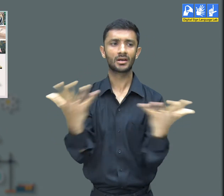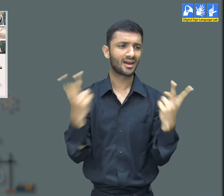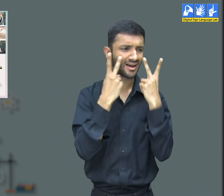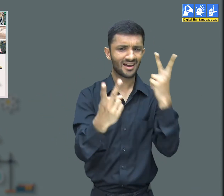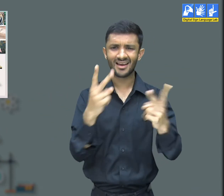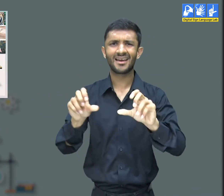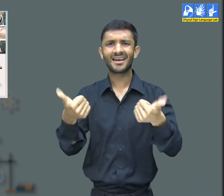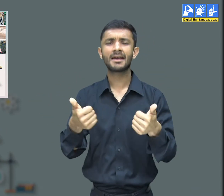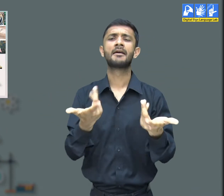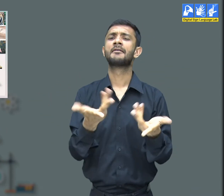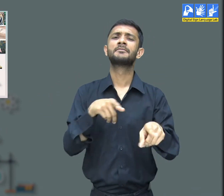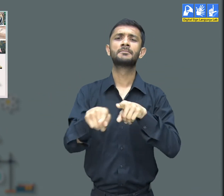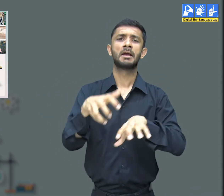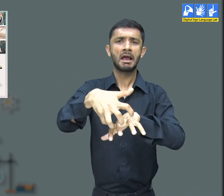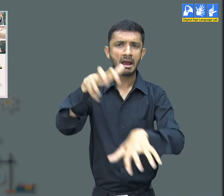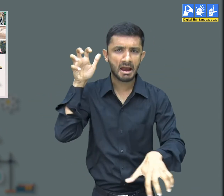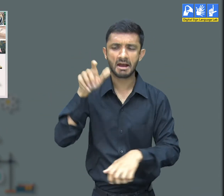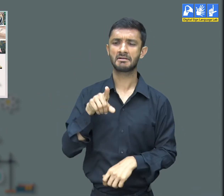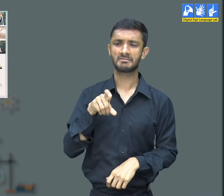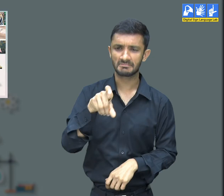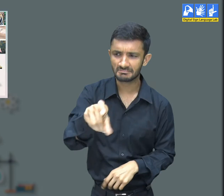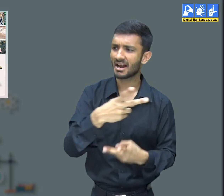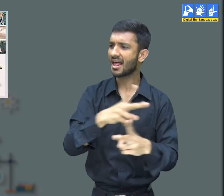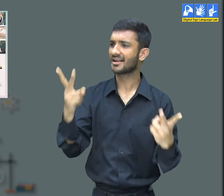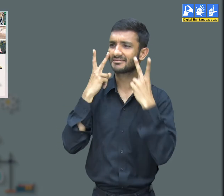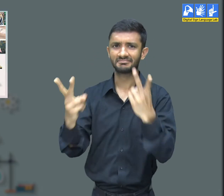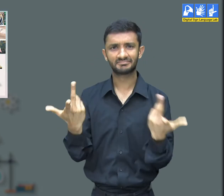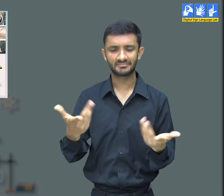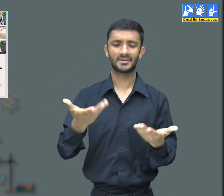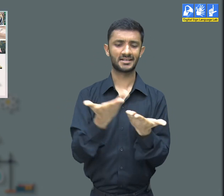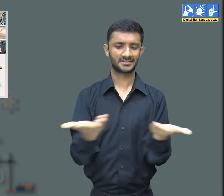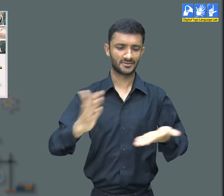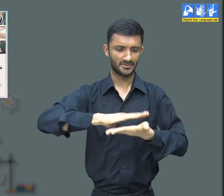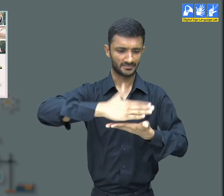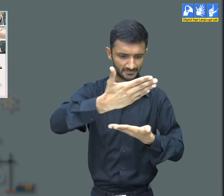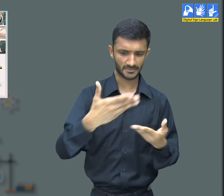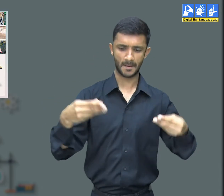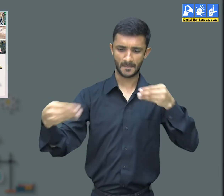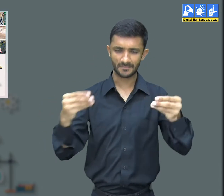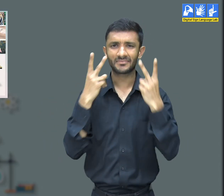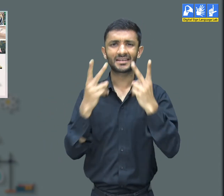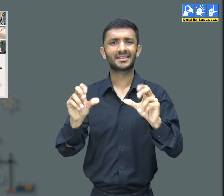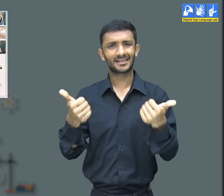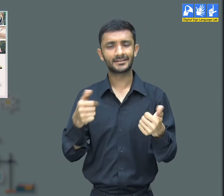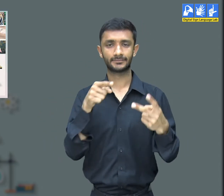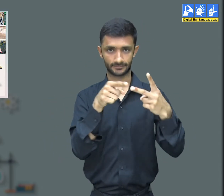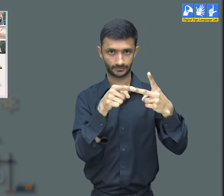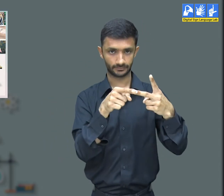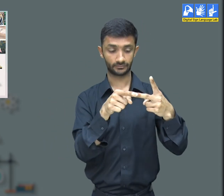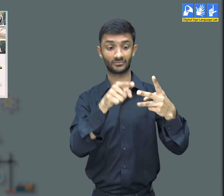and the macroscopic level of matter which includes the organisms and objects that can be seen by the naked eye.